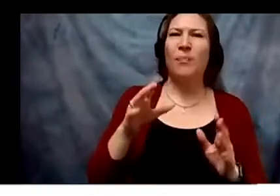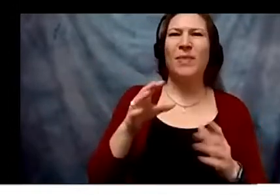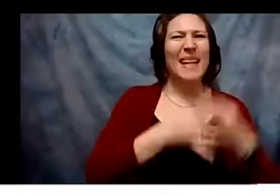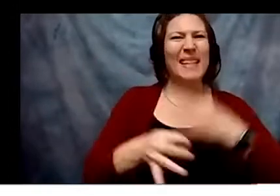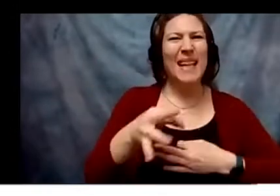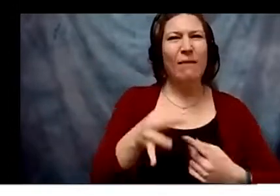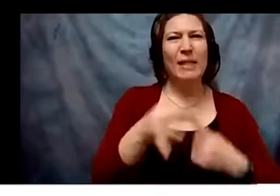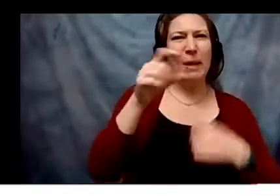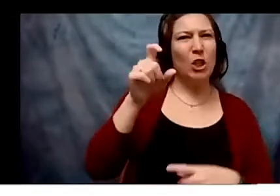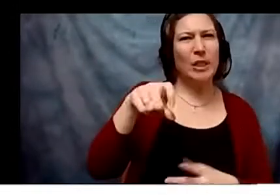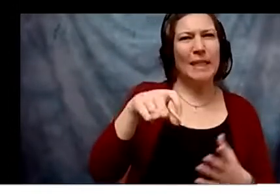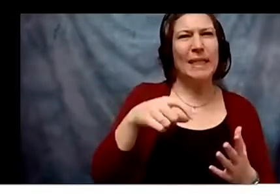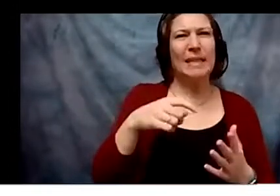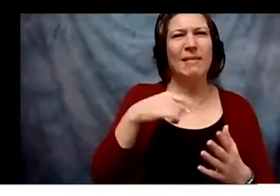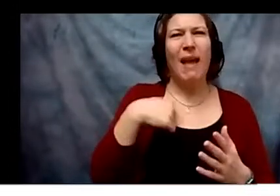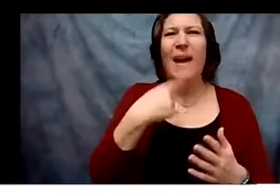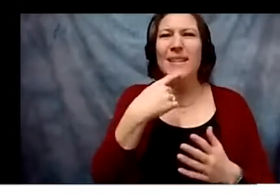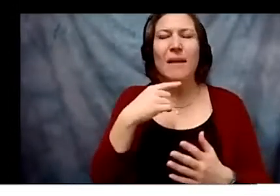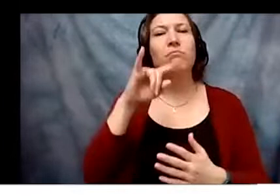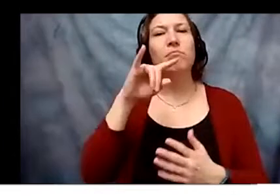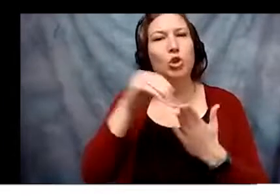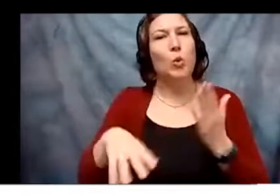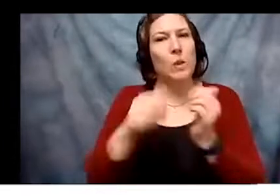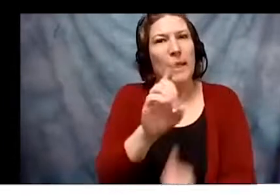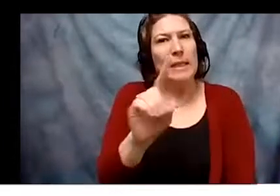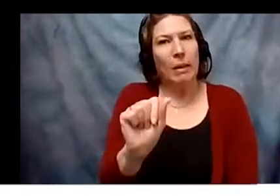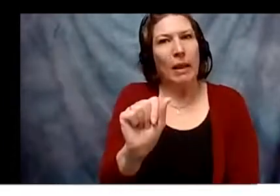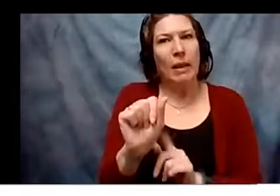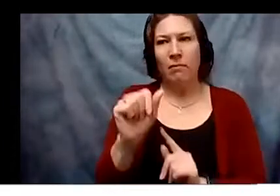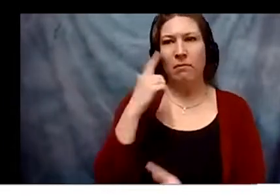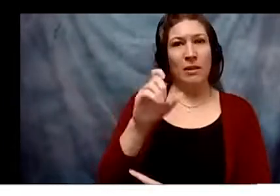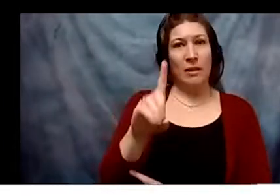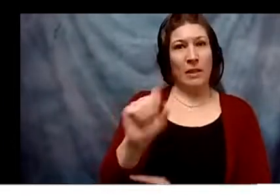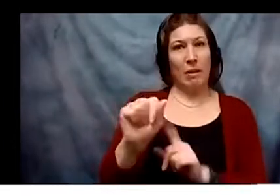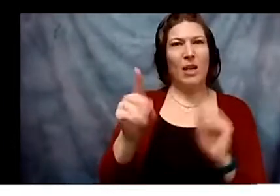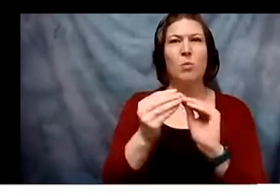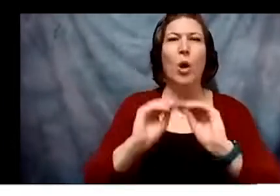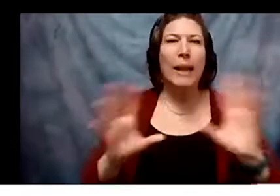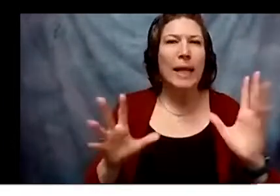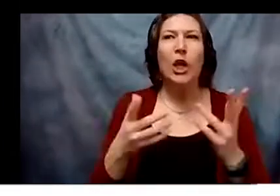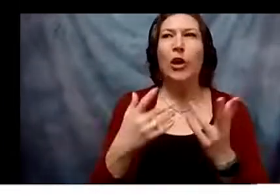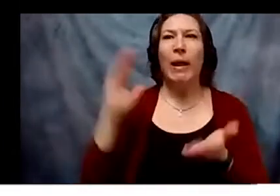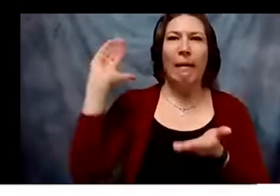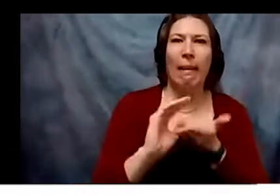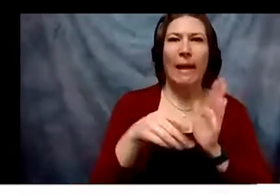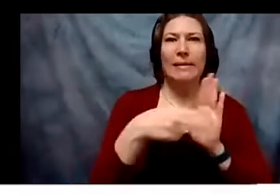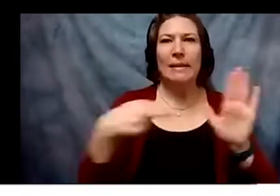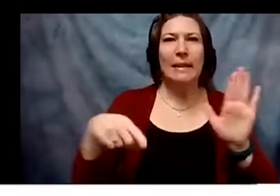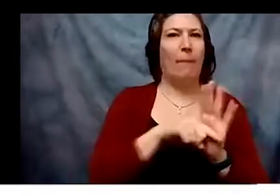of being human. By saying disability, we can be clearer and help destigmatize disability.